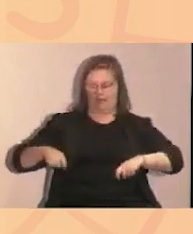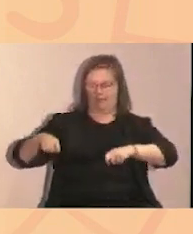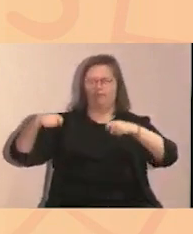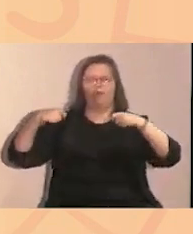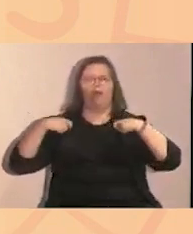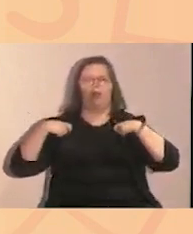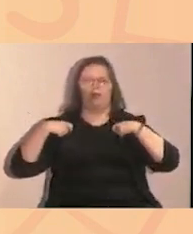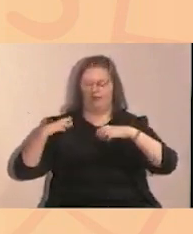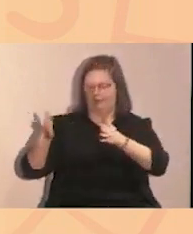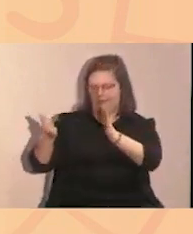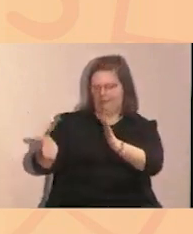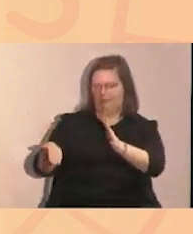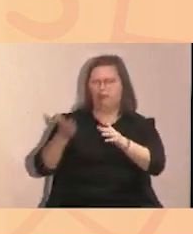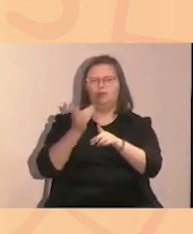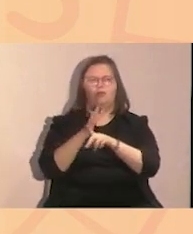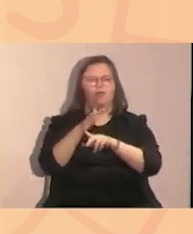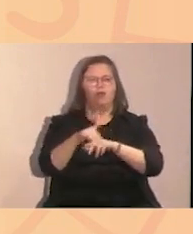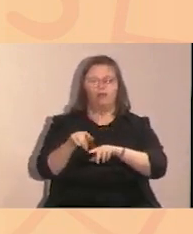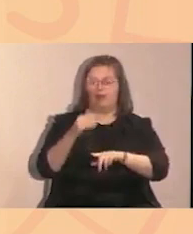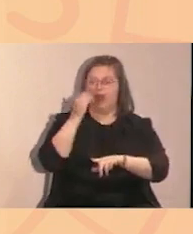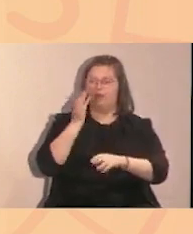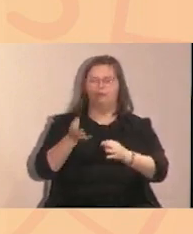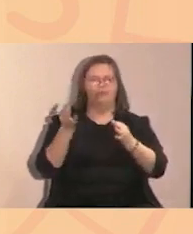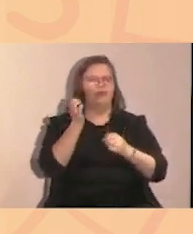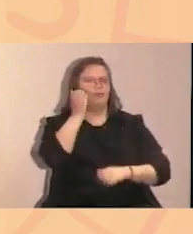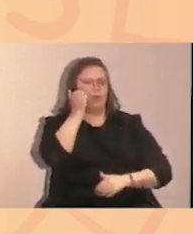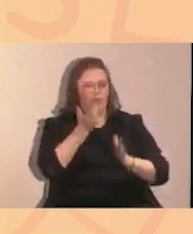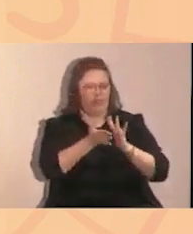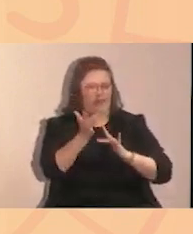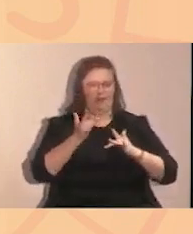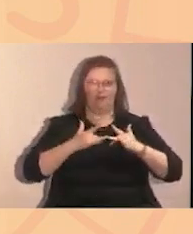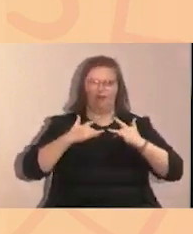of this young woman in her life. And it was just such a profound moment to have